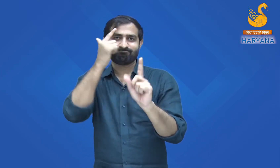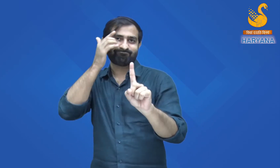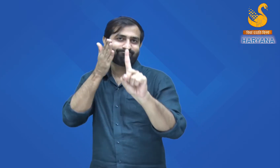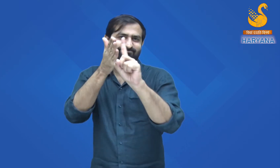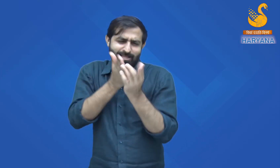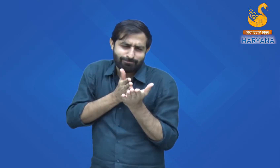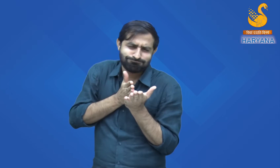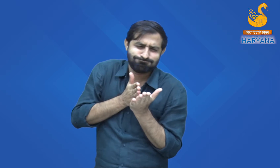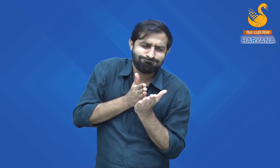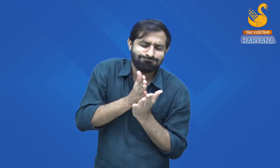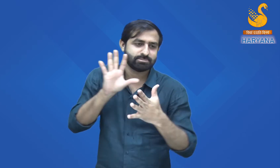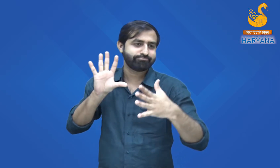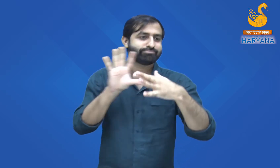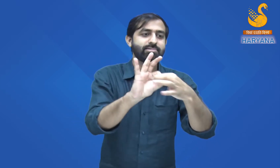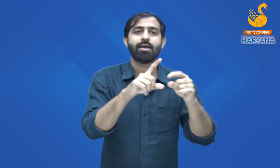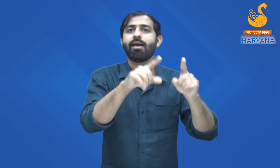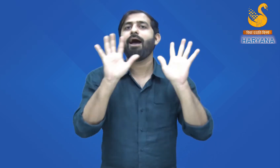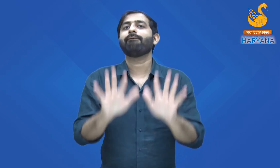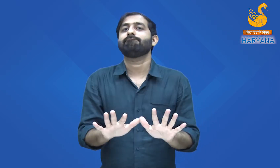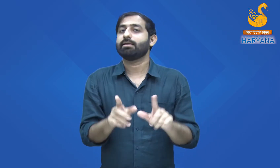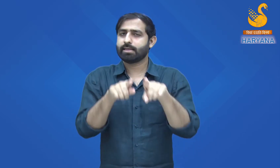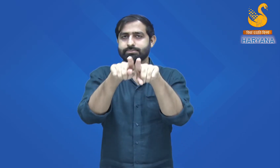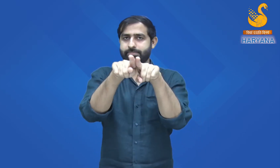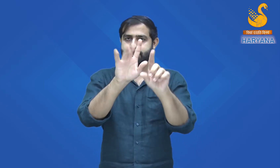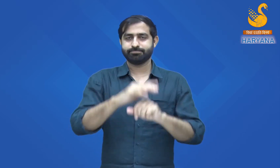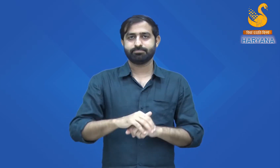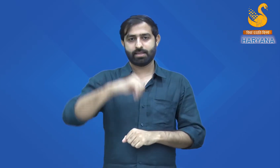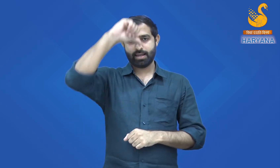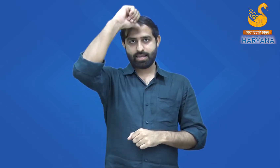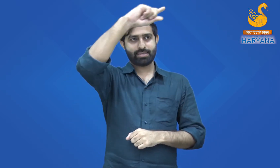And this is how culture and religion play an important role in people's lives. Let me give you another example.